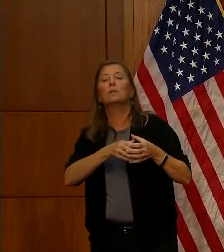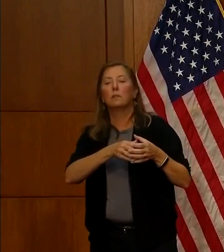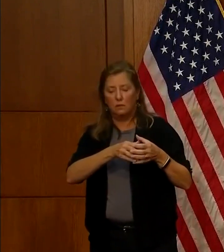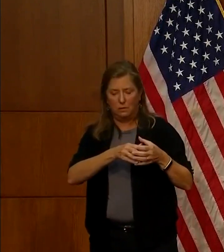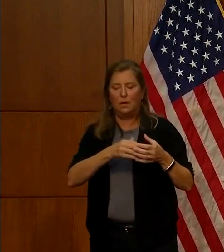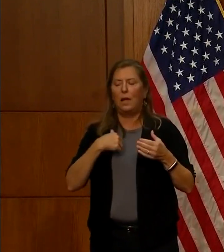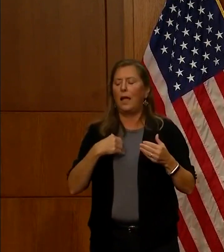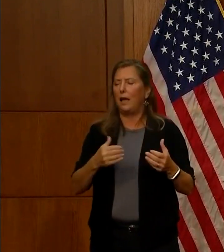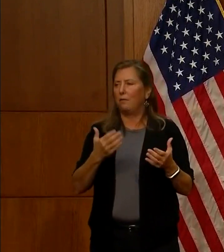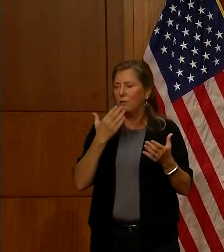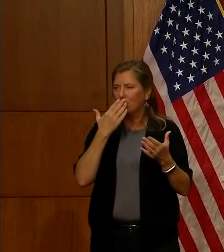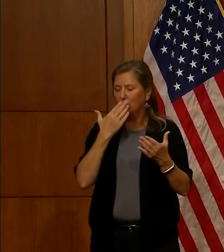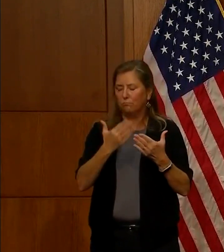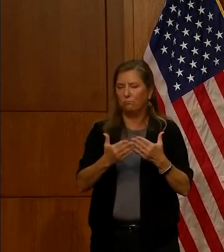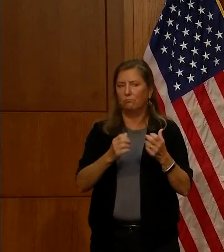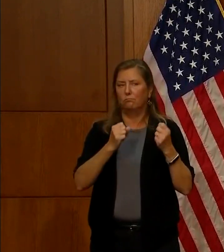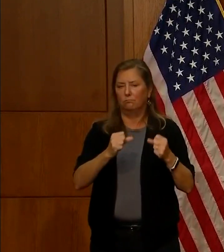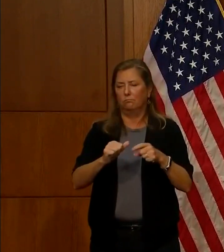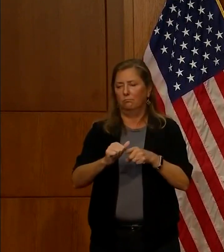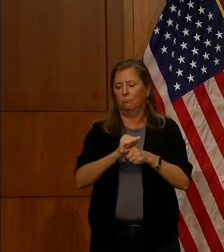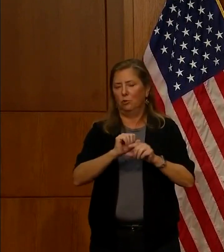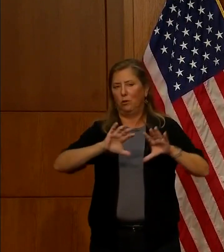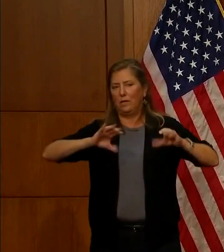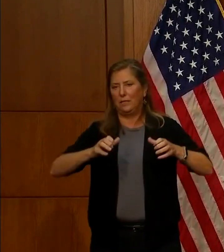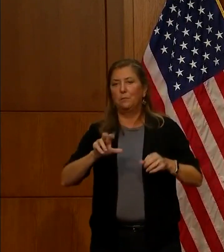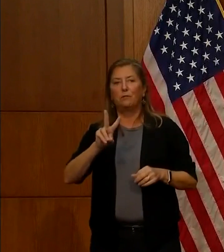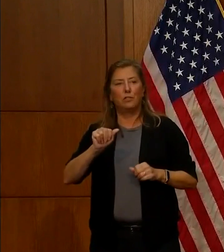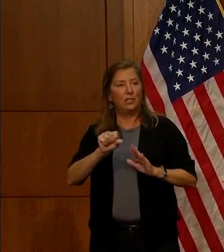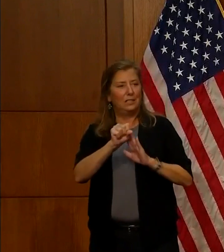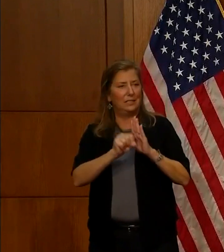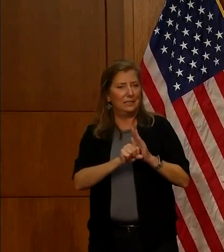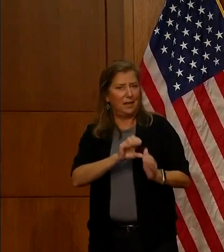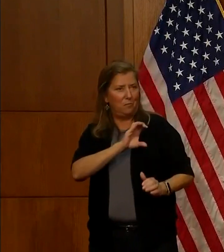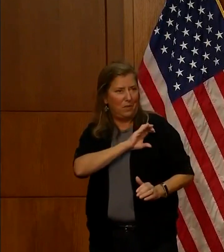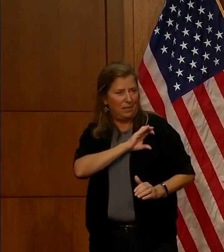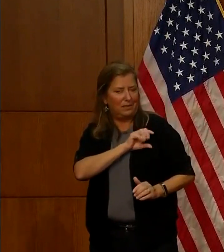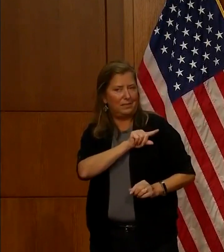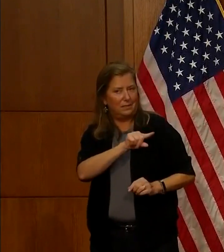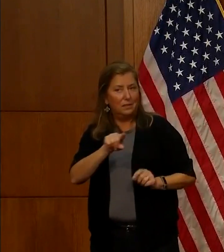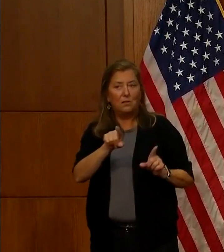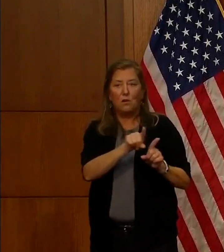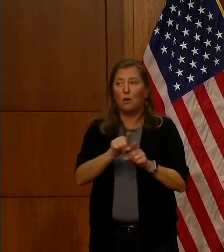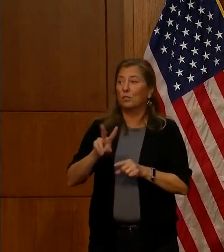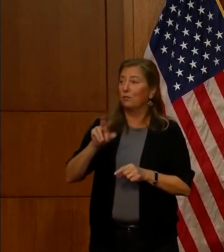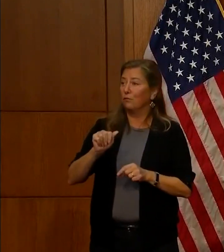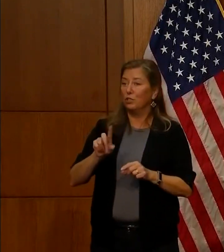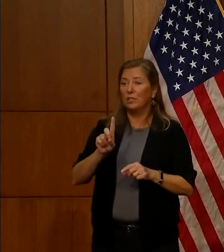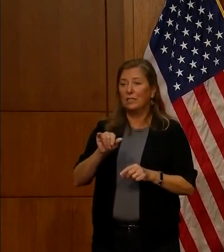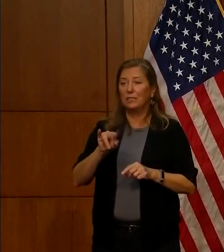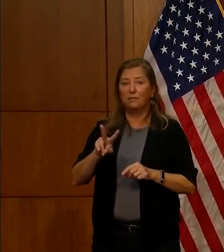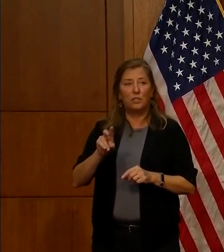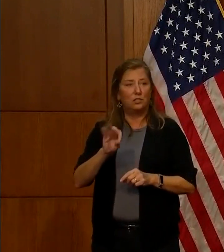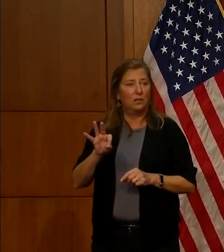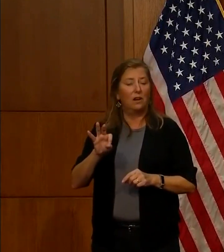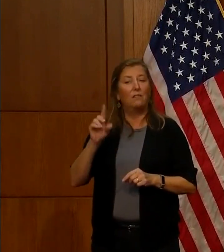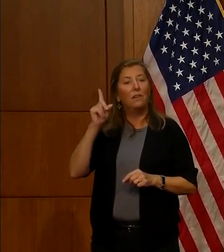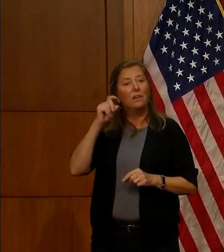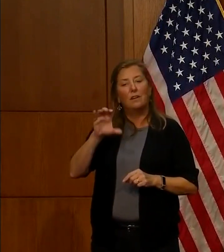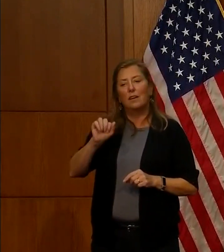PROTECTION UNIT. WHICH IS STAFFED BY AN EXTENSIVELY TRAINED TEAM OF VIRGINIA STATE